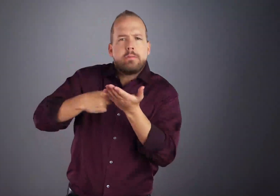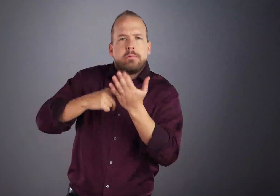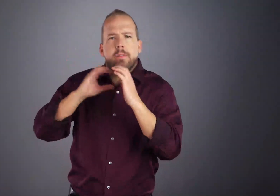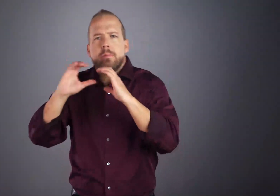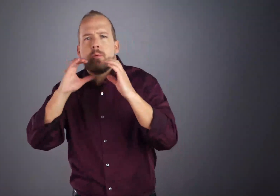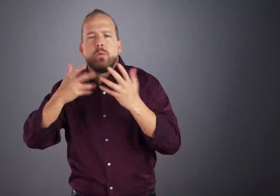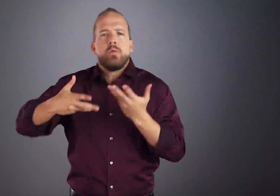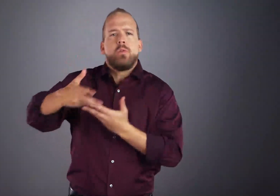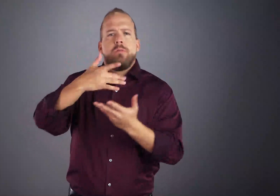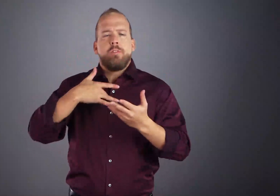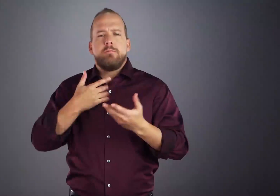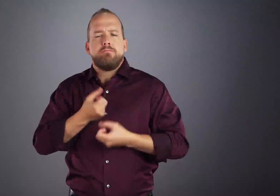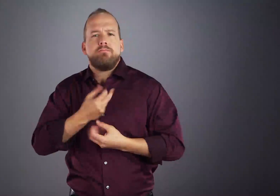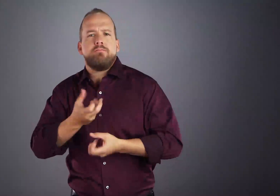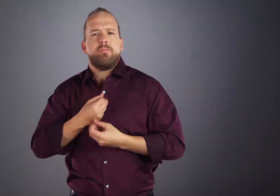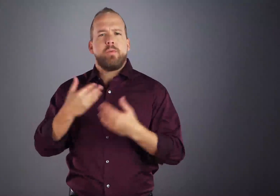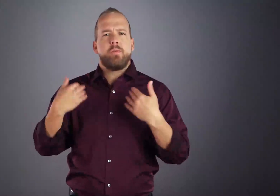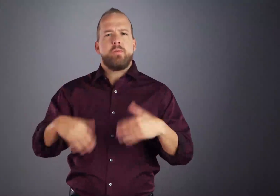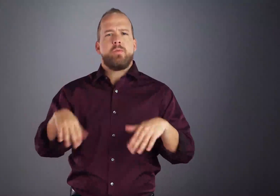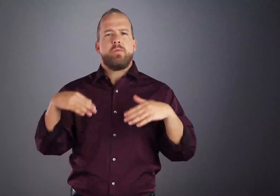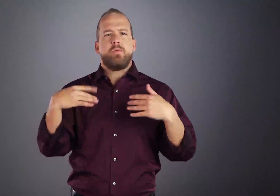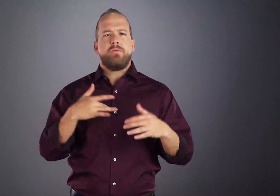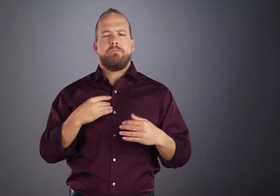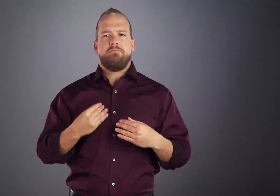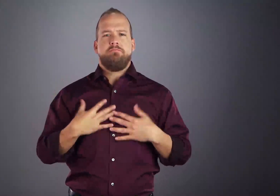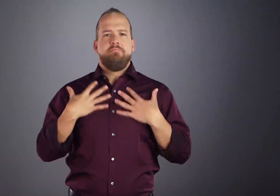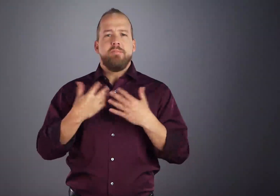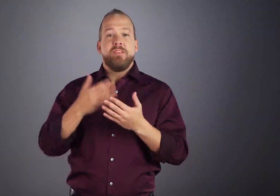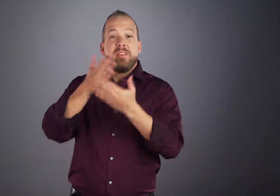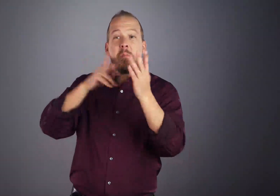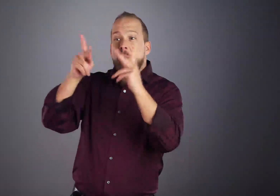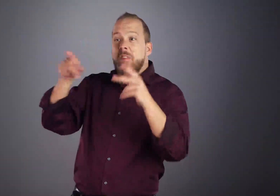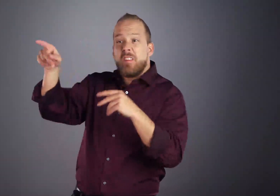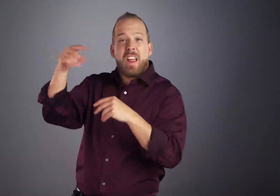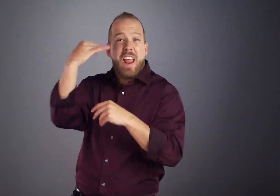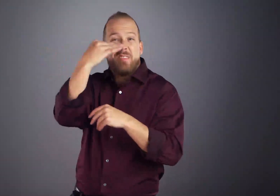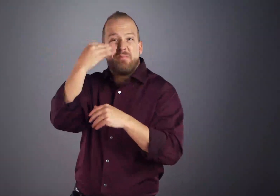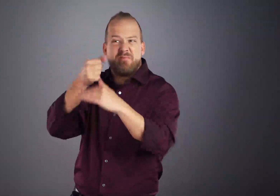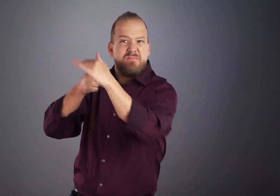feuds and bitterness of all sorts wiped out.